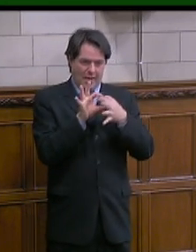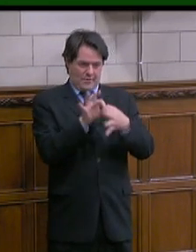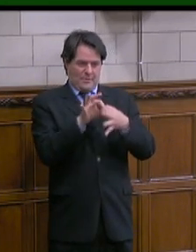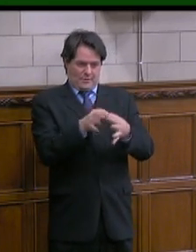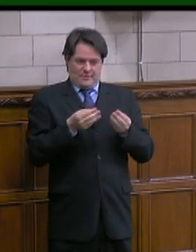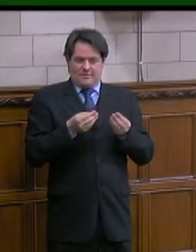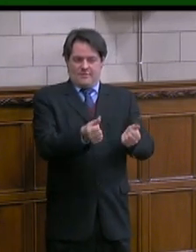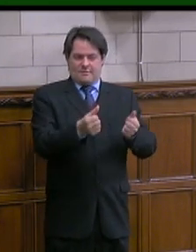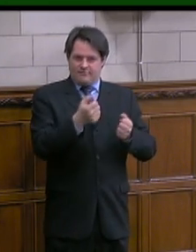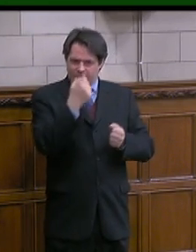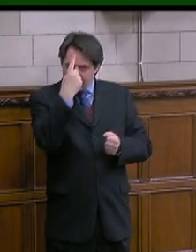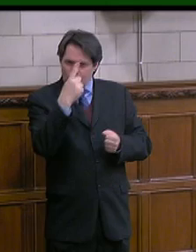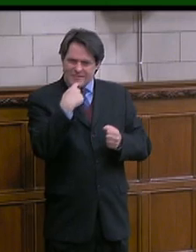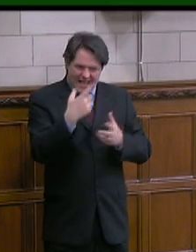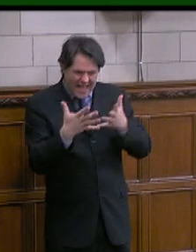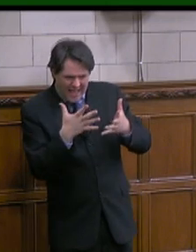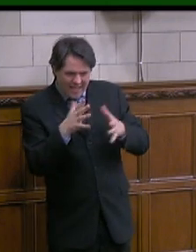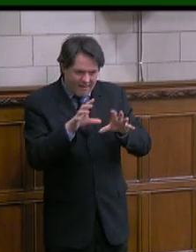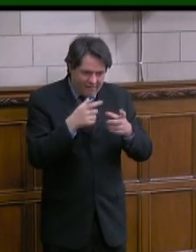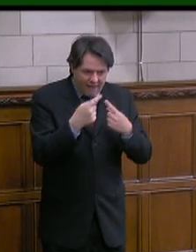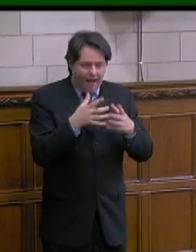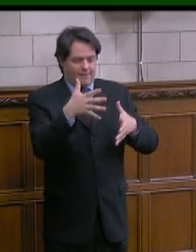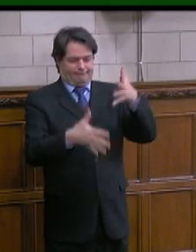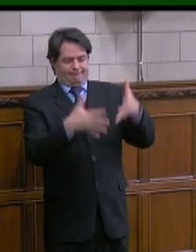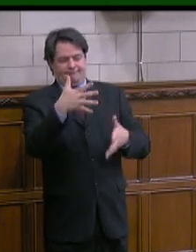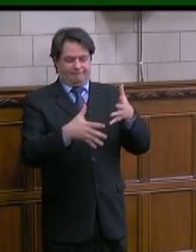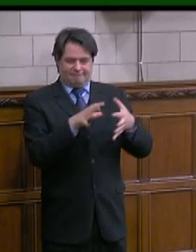that they understood what I was saying, and it was really important that I understood them.